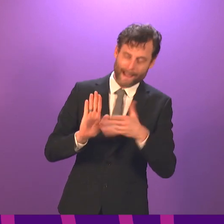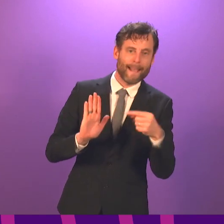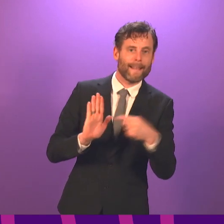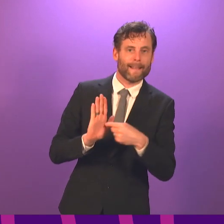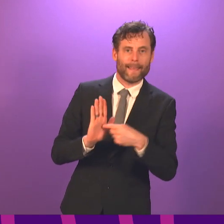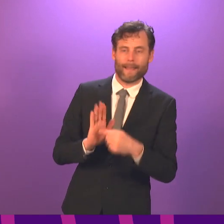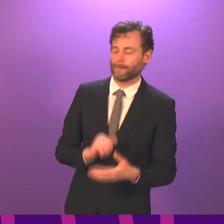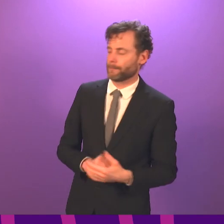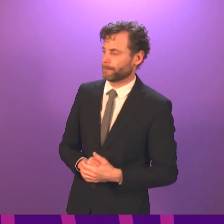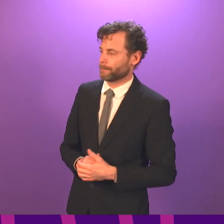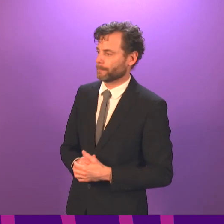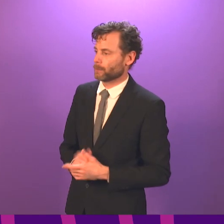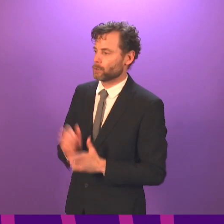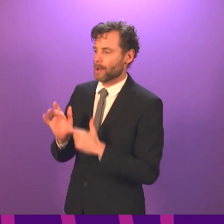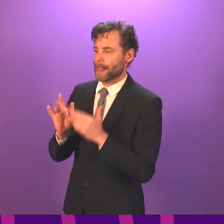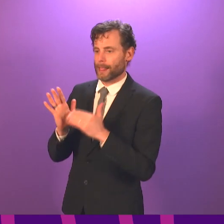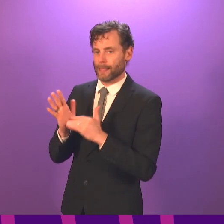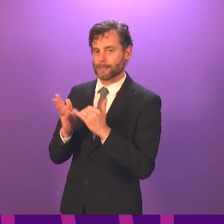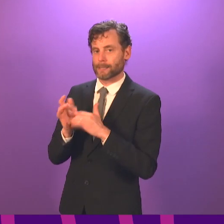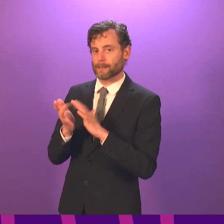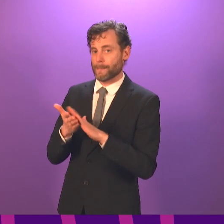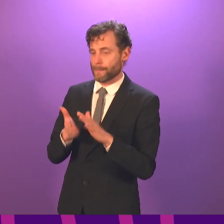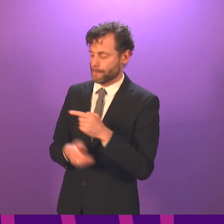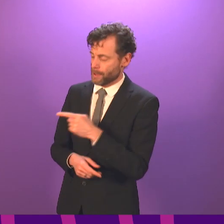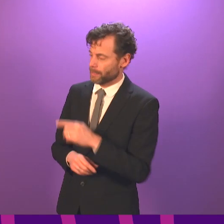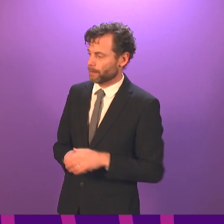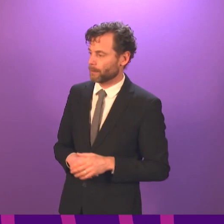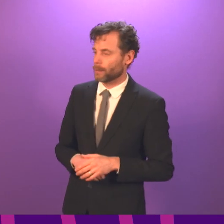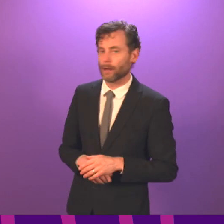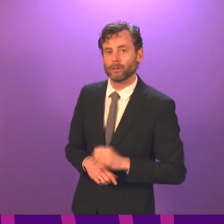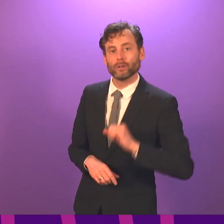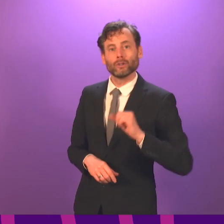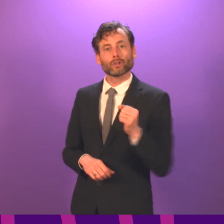Liz Smith (Mid Scotland and Fife) (Con): Last week, the Scottish Government made a